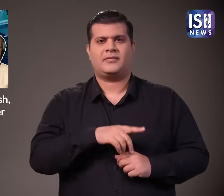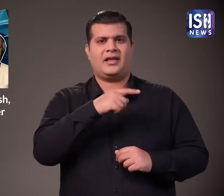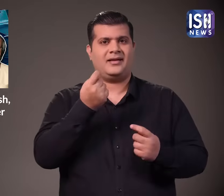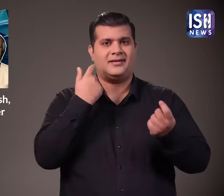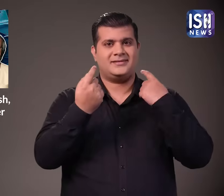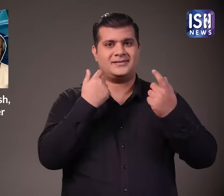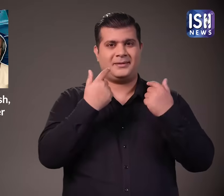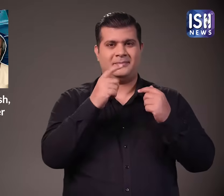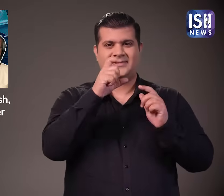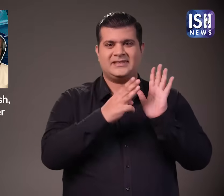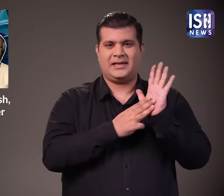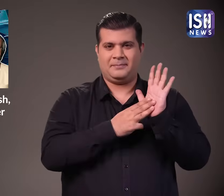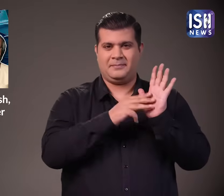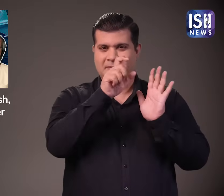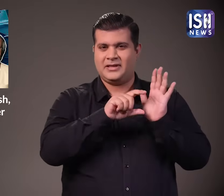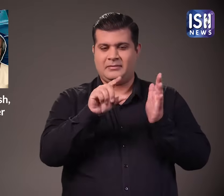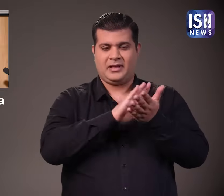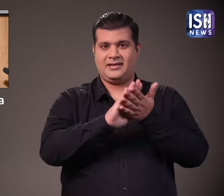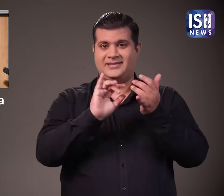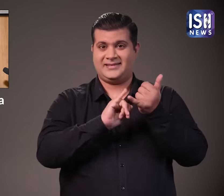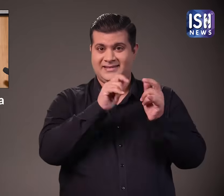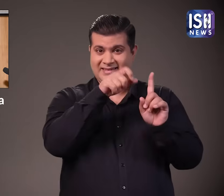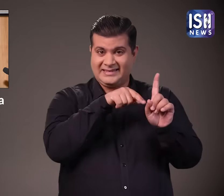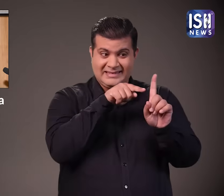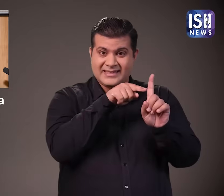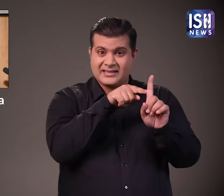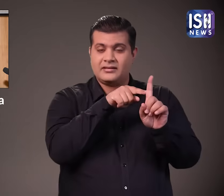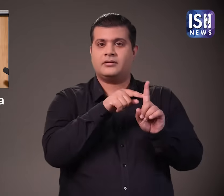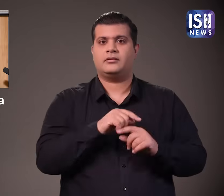Assam CM Himanta Biswa Sarma said that